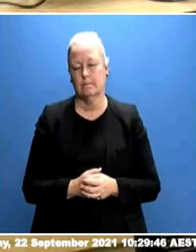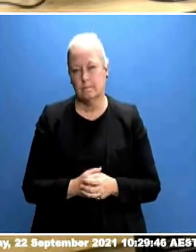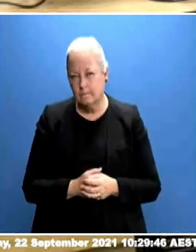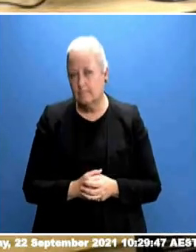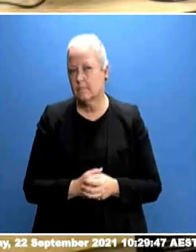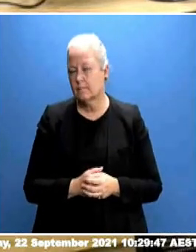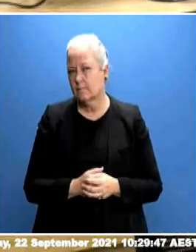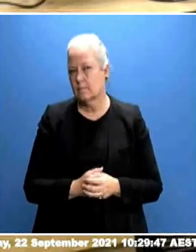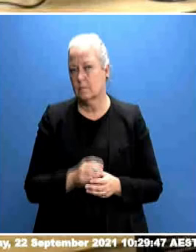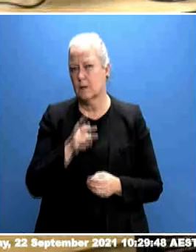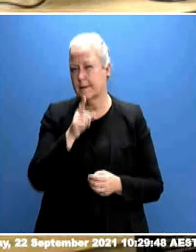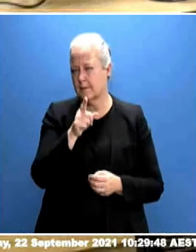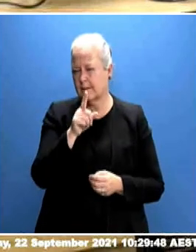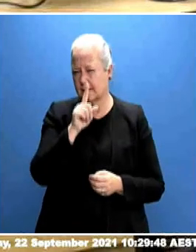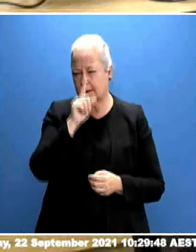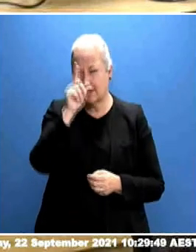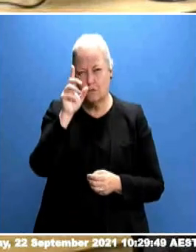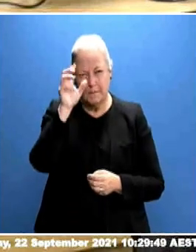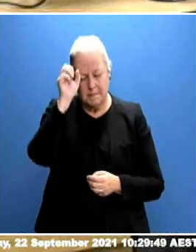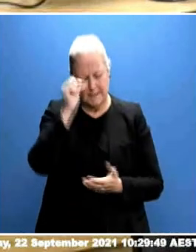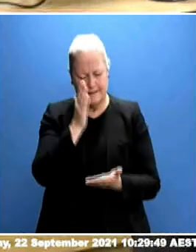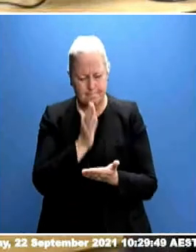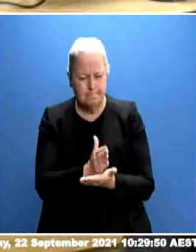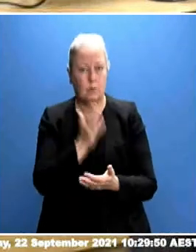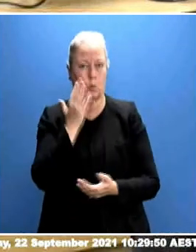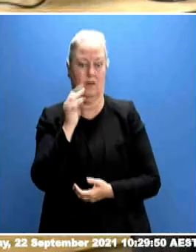I note you can't remember exactly when it happened,